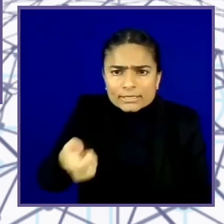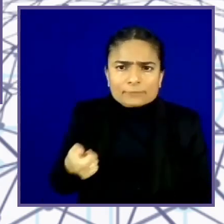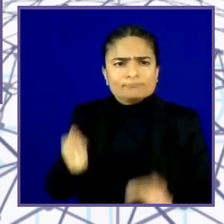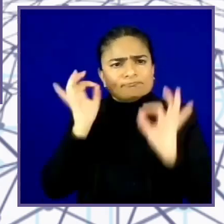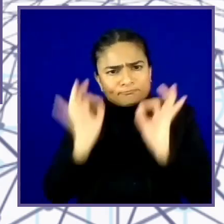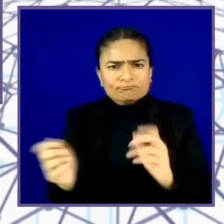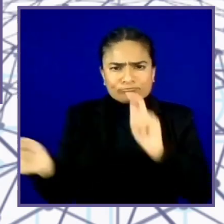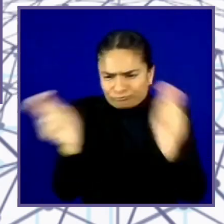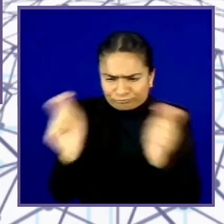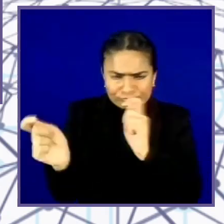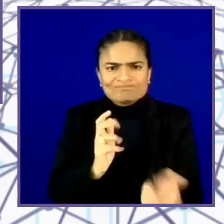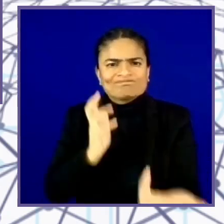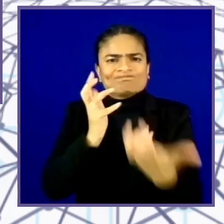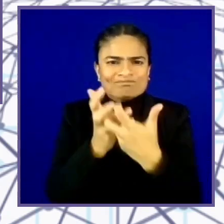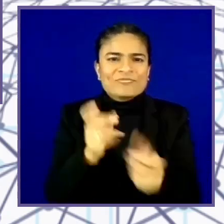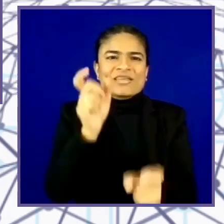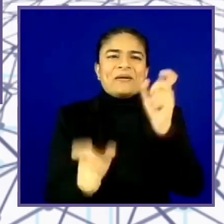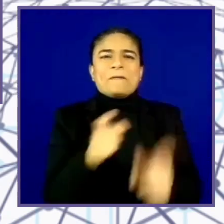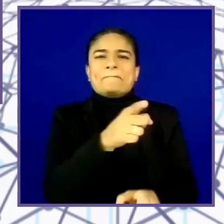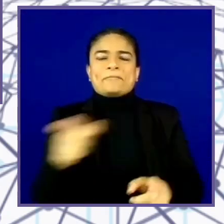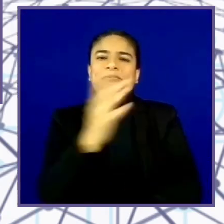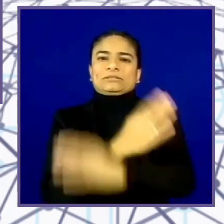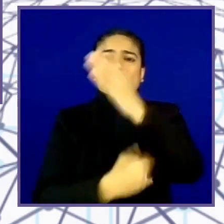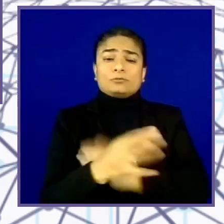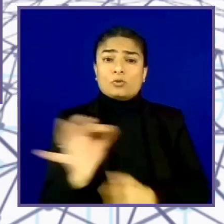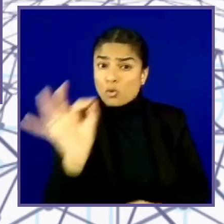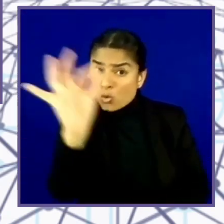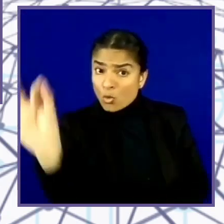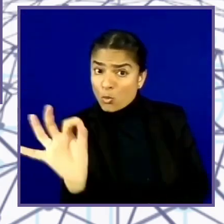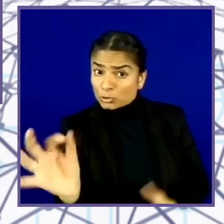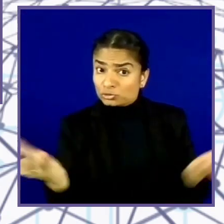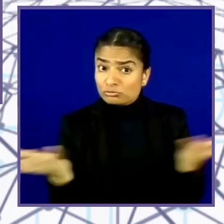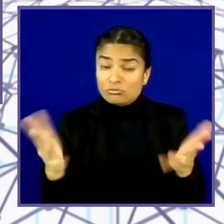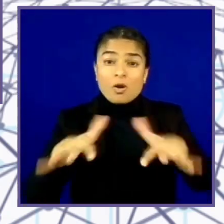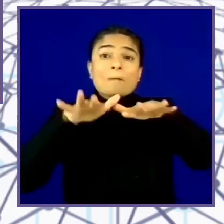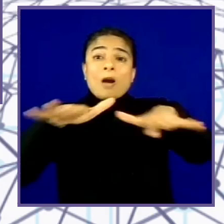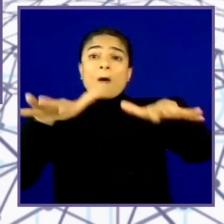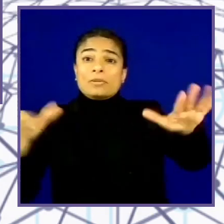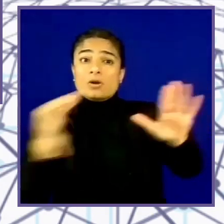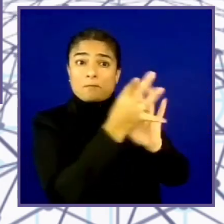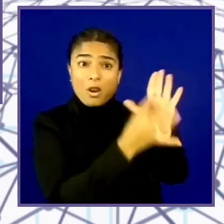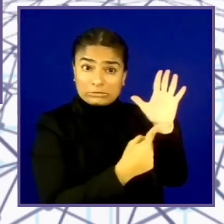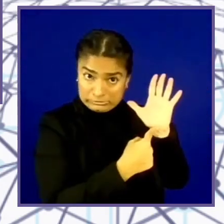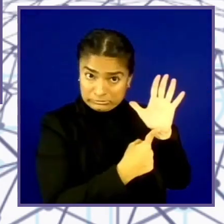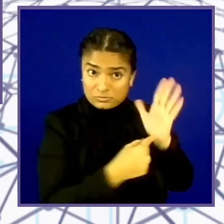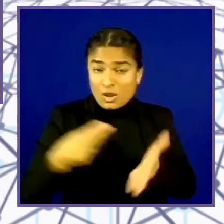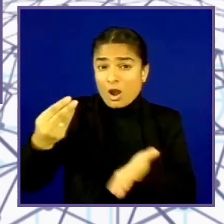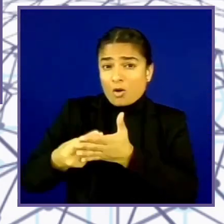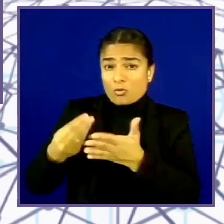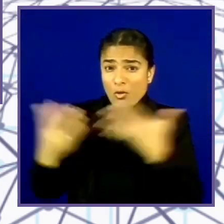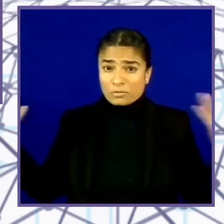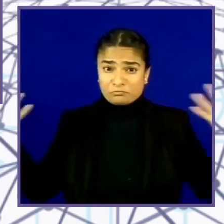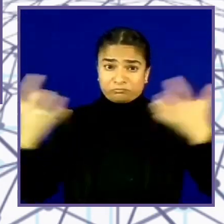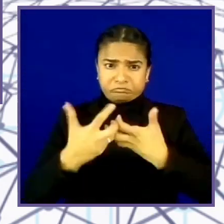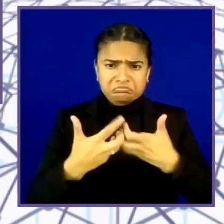do? And I would say that's awareness. We need to generate awareness, create and demand awareness.